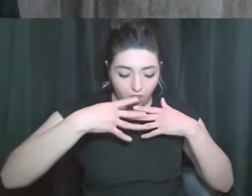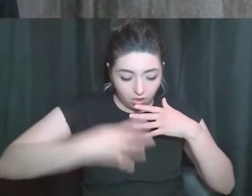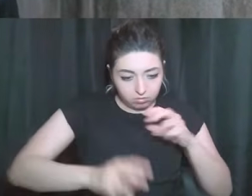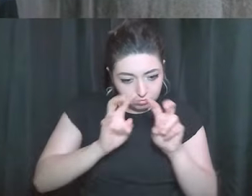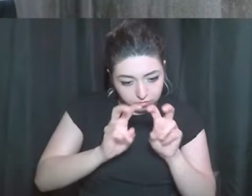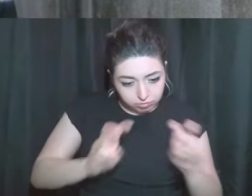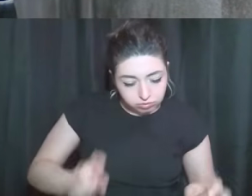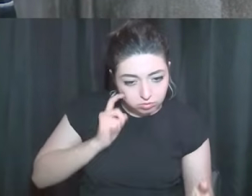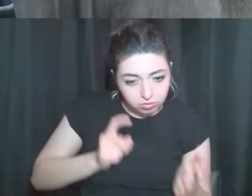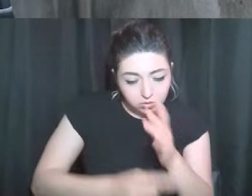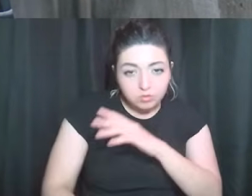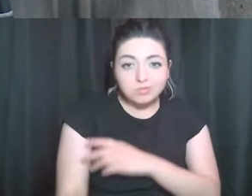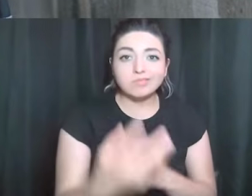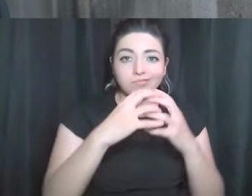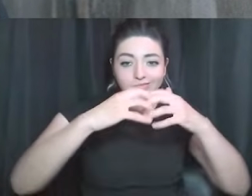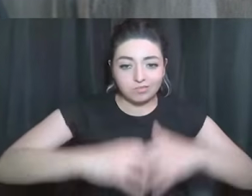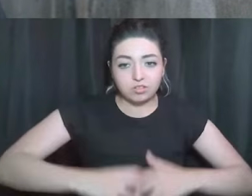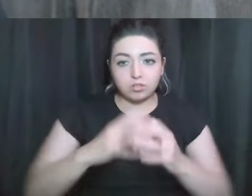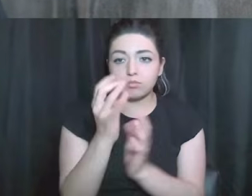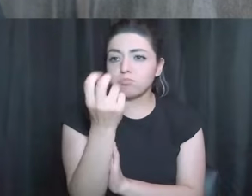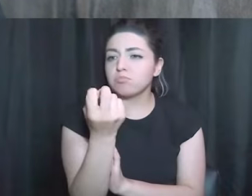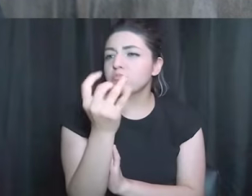His thirium indicates he was shut down twelve hours ago.